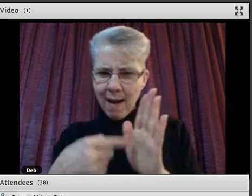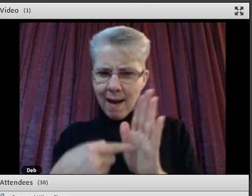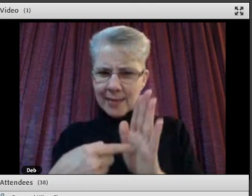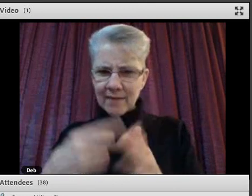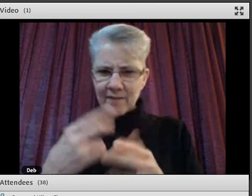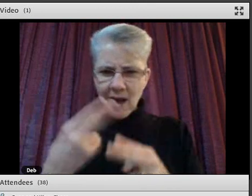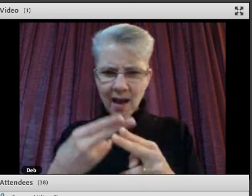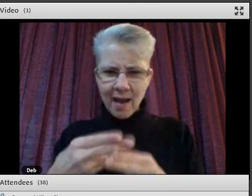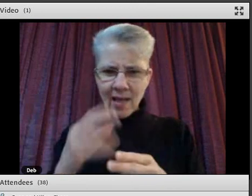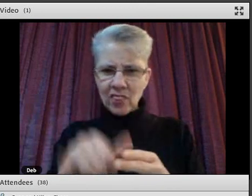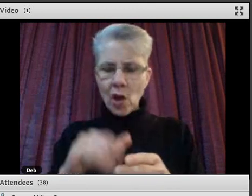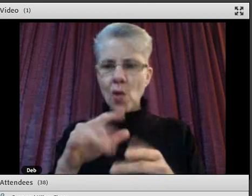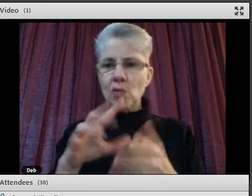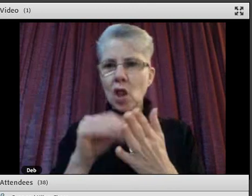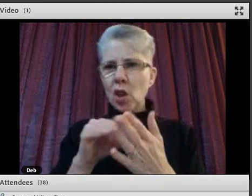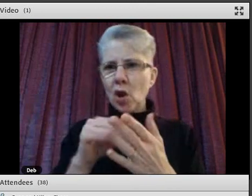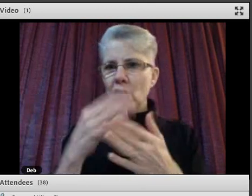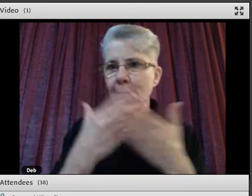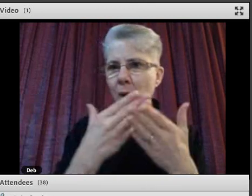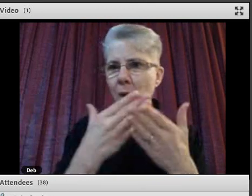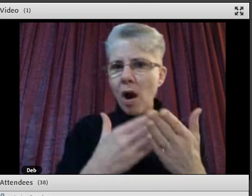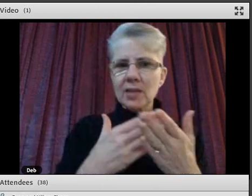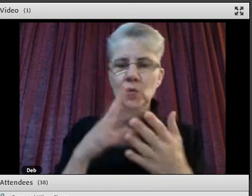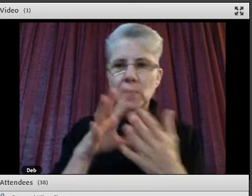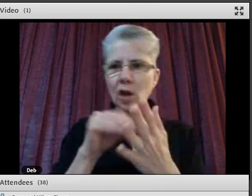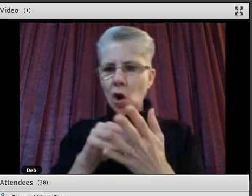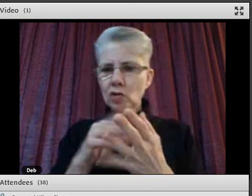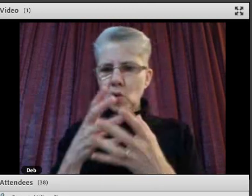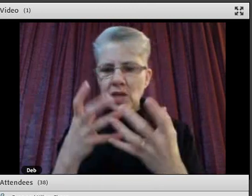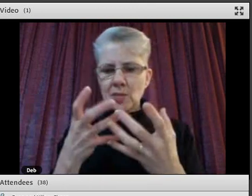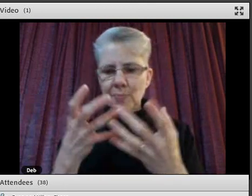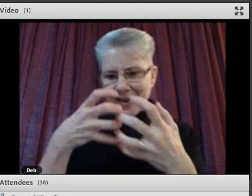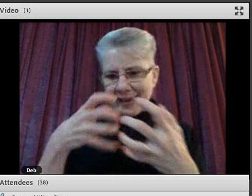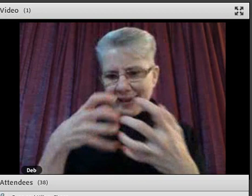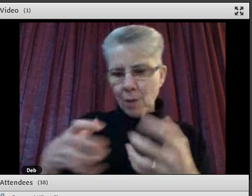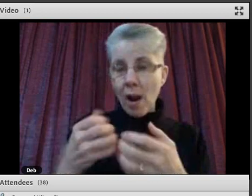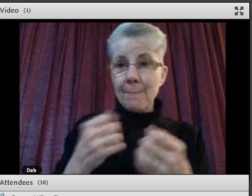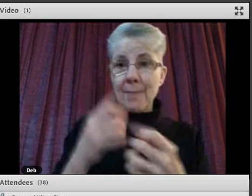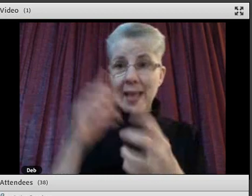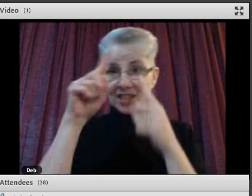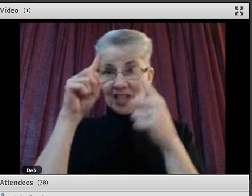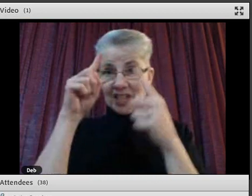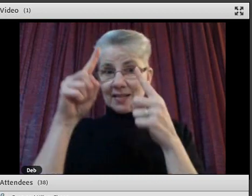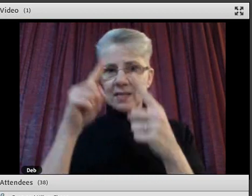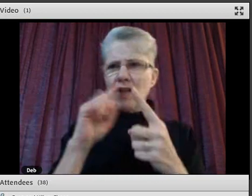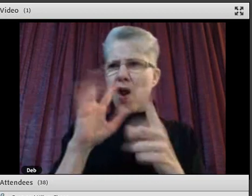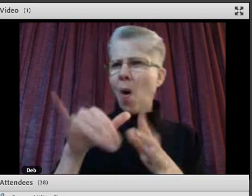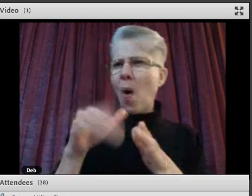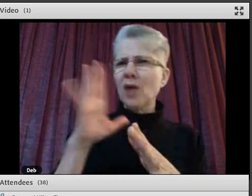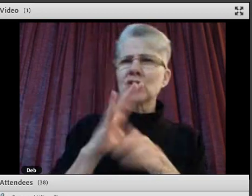you can learn so much just by taking things apart. I mean, how many geniuses have you come across that say, "Oh, I used to love to tinker with things